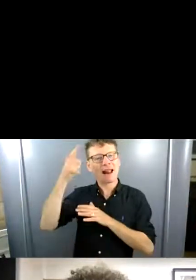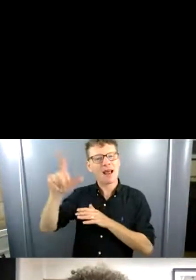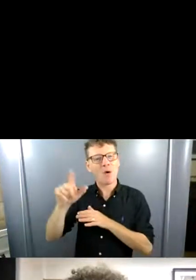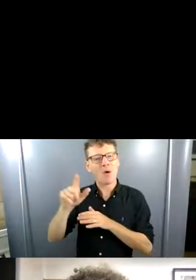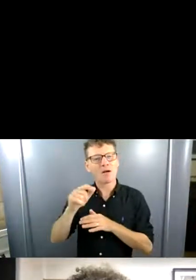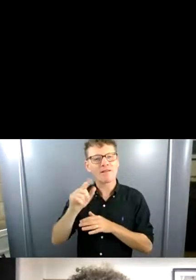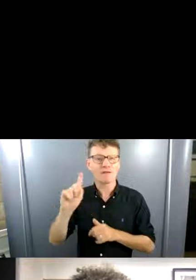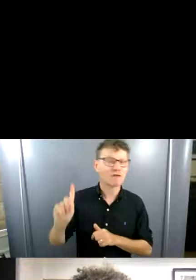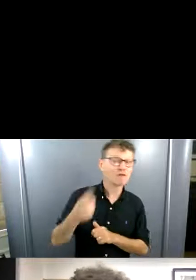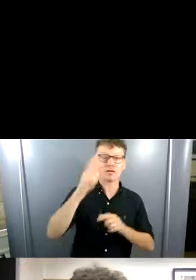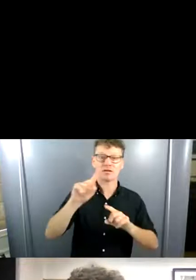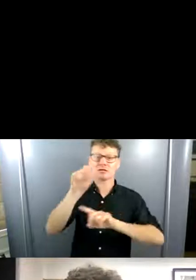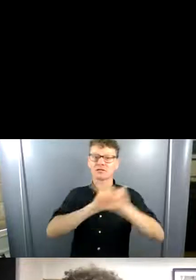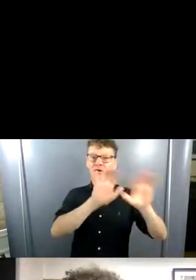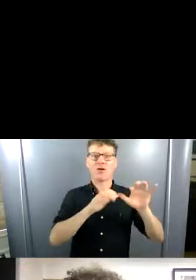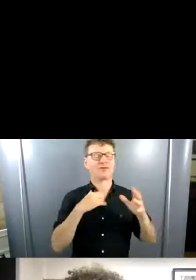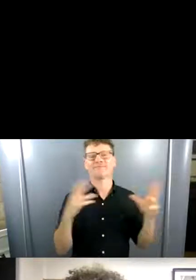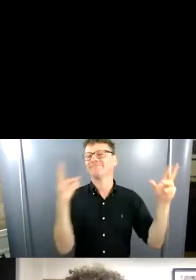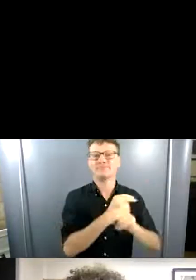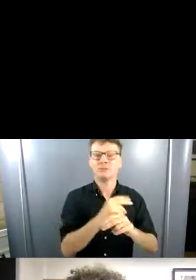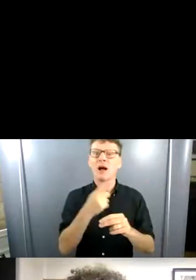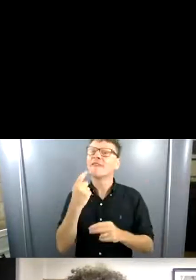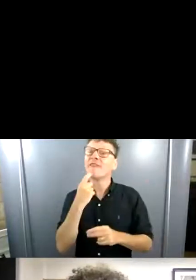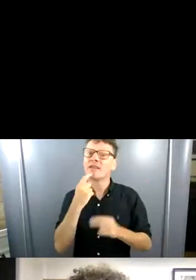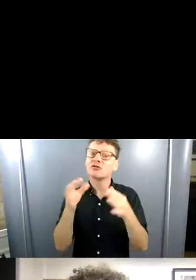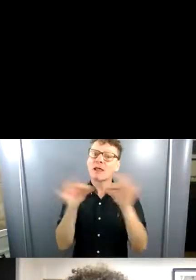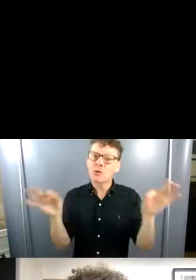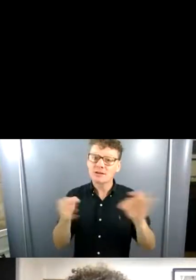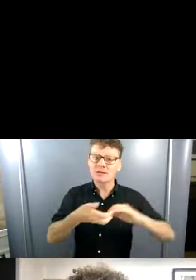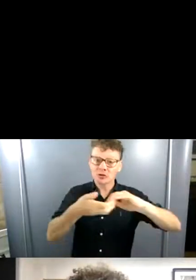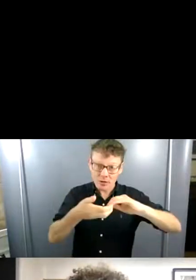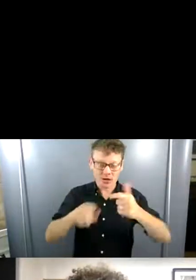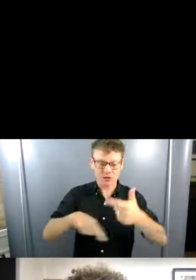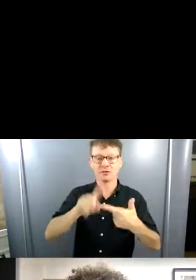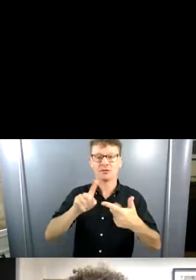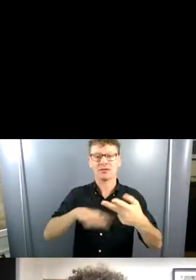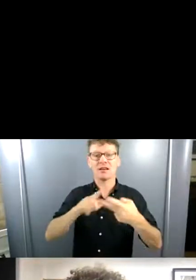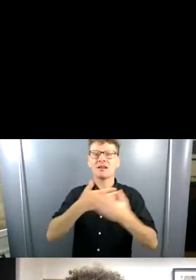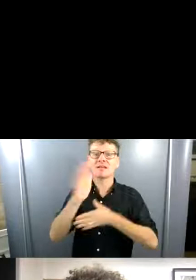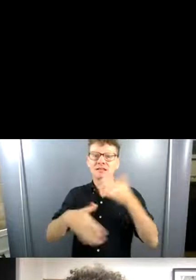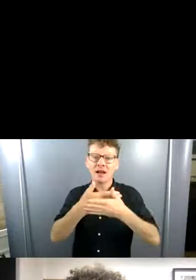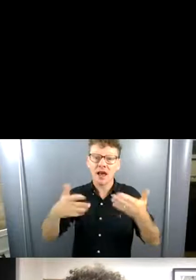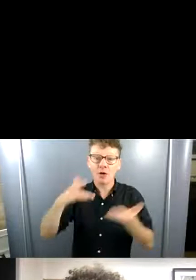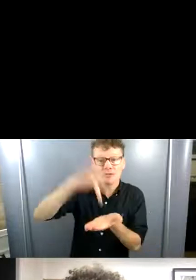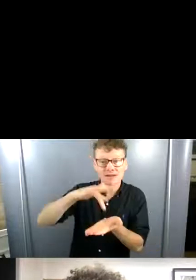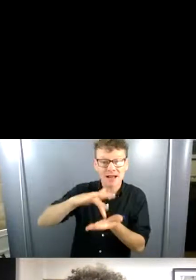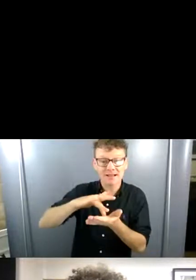so I’d like to thank the Finnish linguistics association the sign language center at Jyväskylä